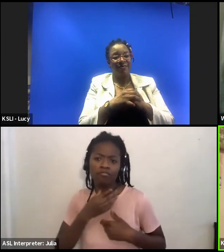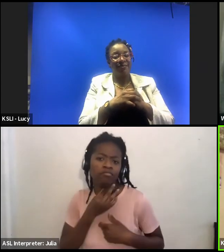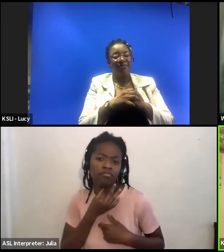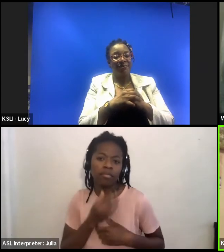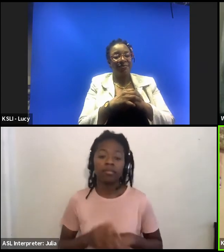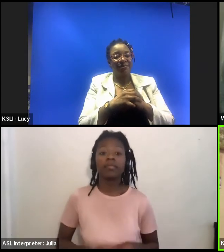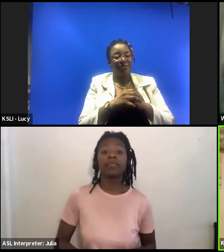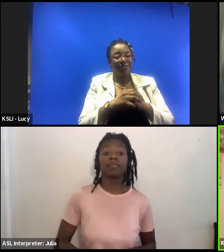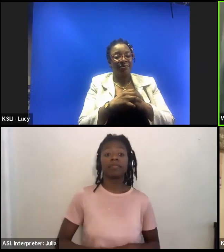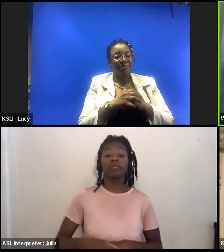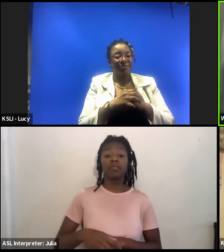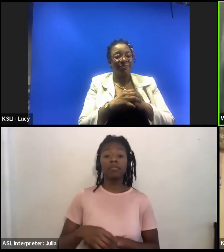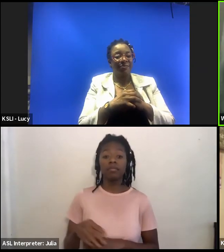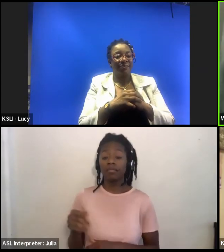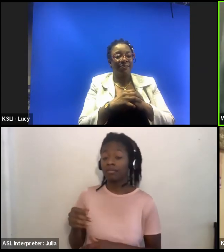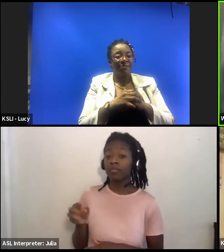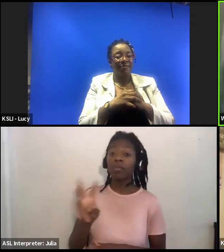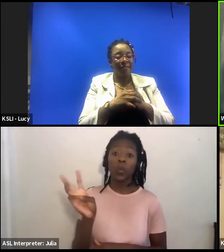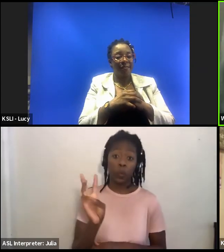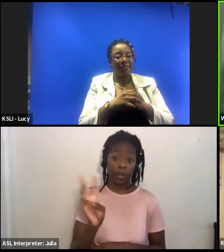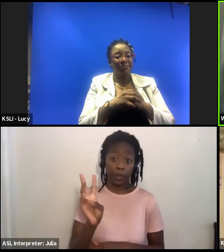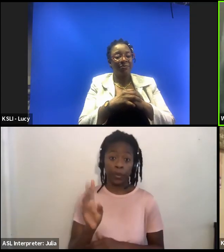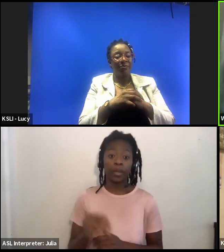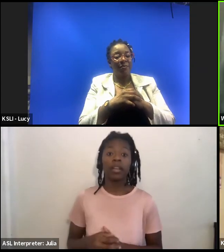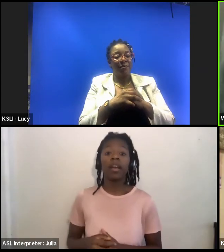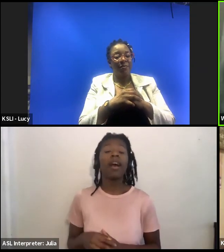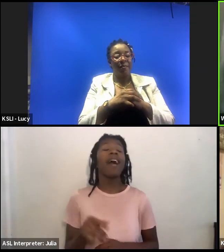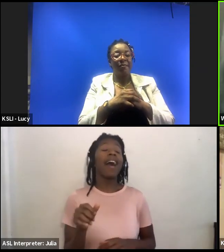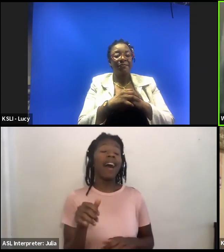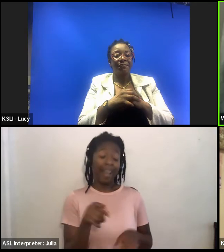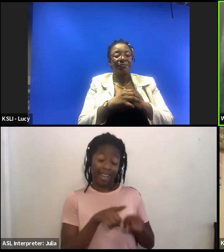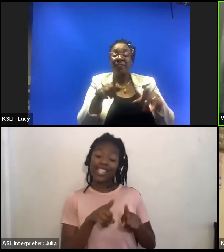Okay so first of all- As a director. As a director, yes. First of all,